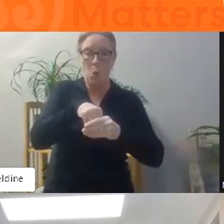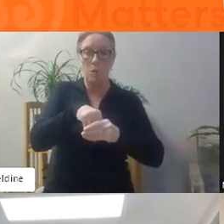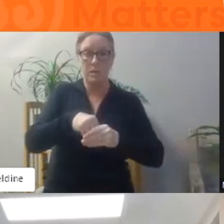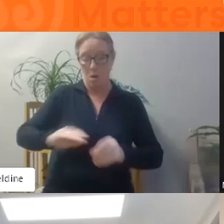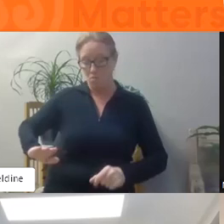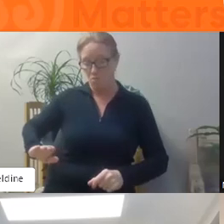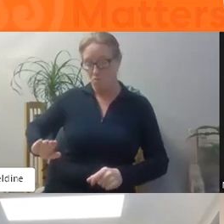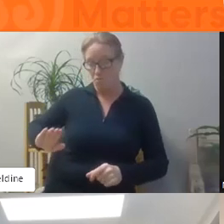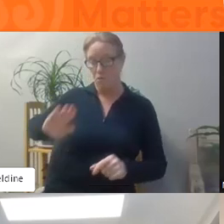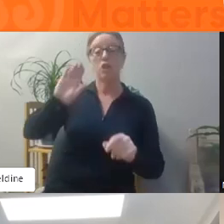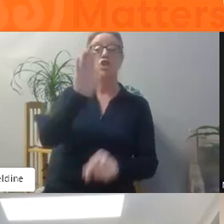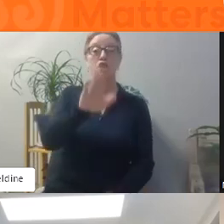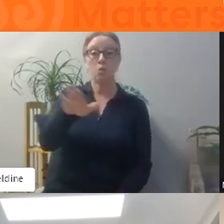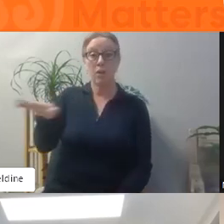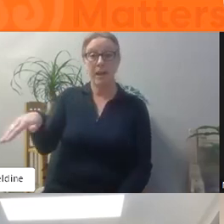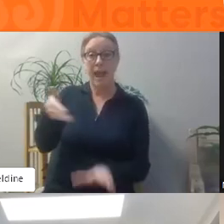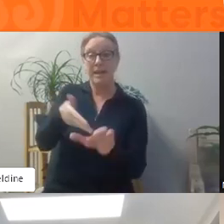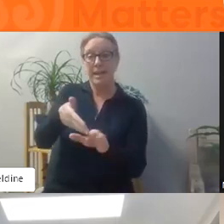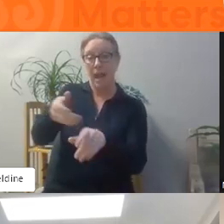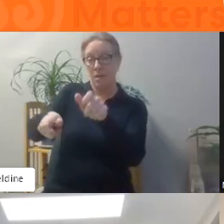children and young people, as our Children's Commissioner has said,